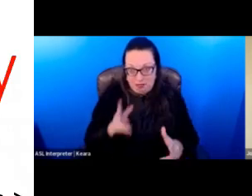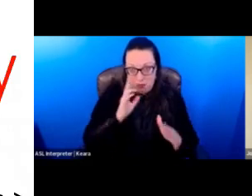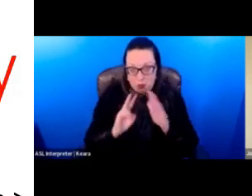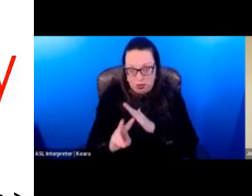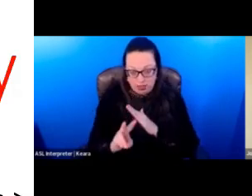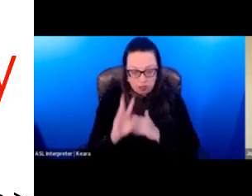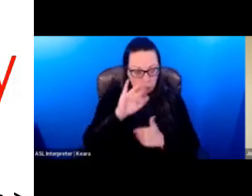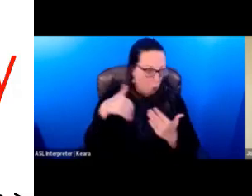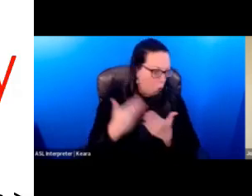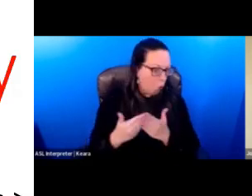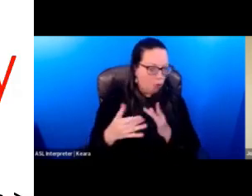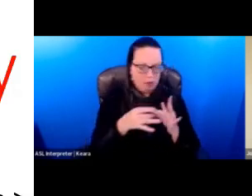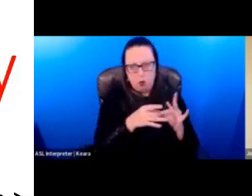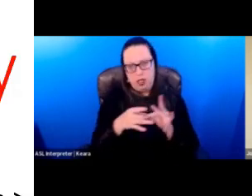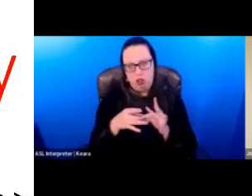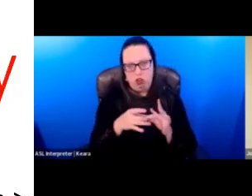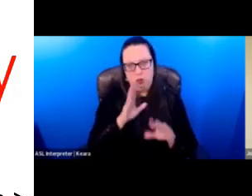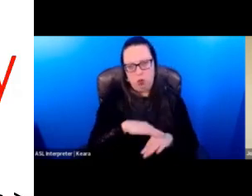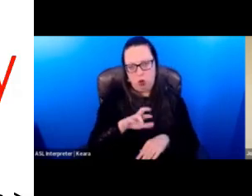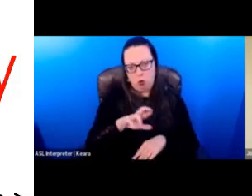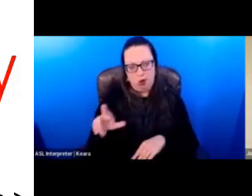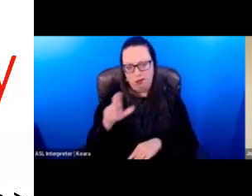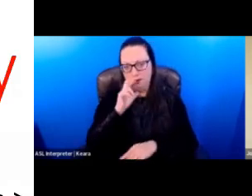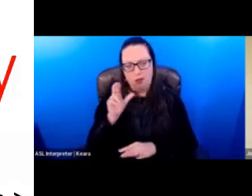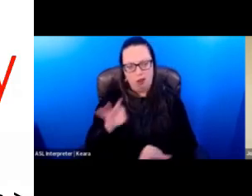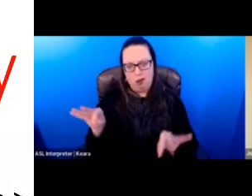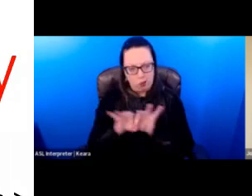relationships on the right are not significant. But next time.